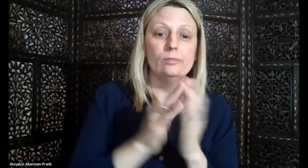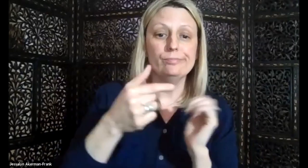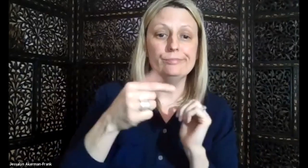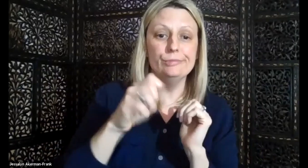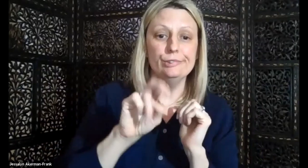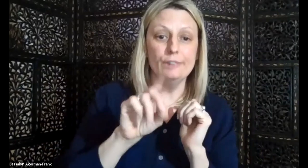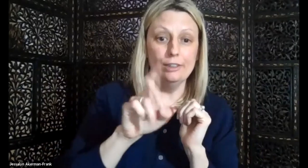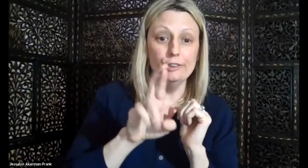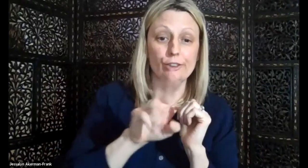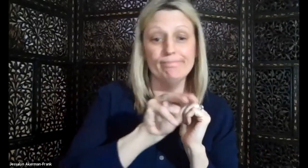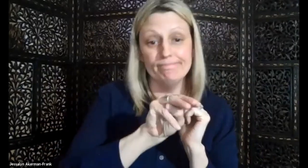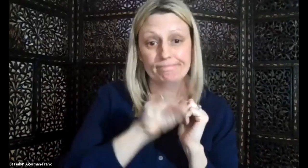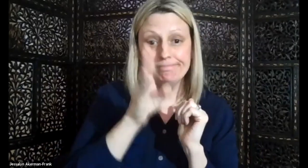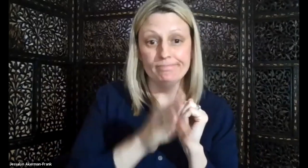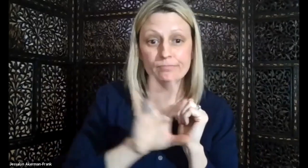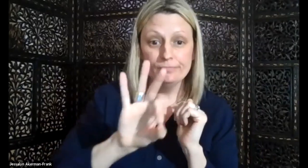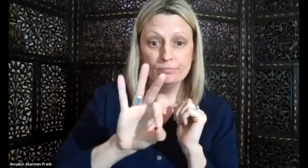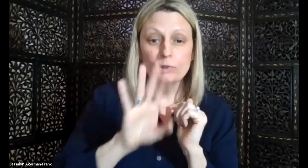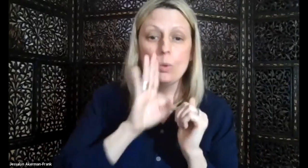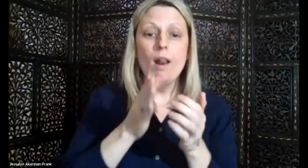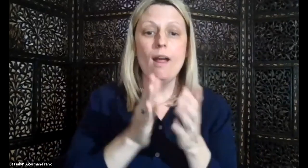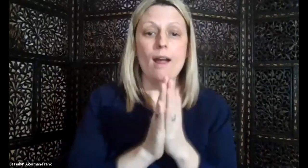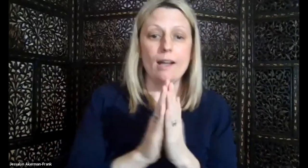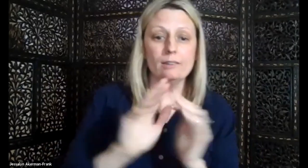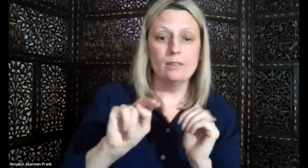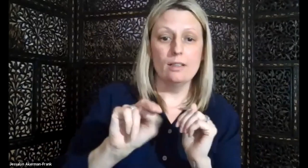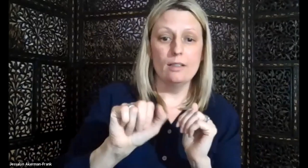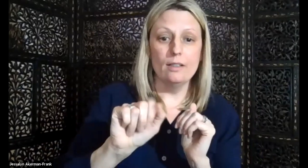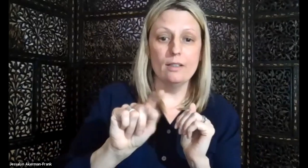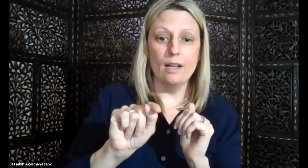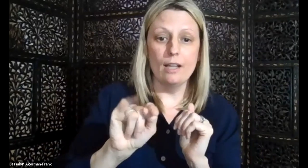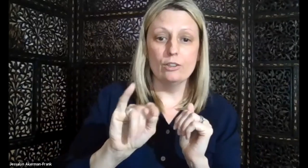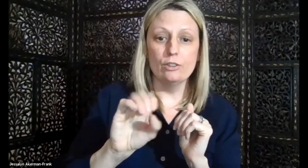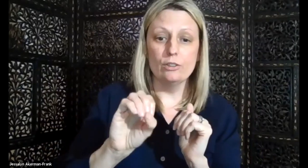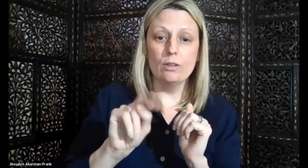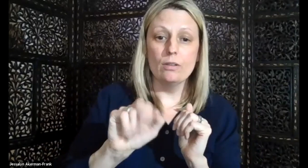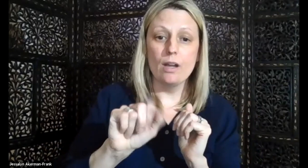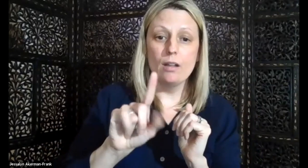will populate different questions, and, yes, it will ask for your name as well as your